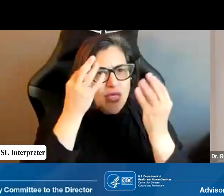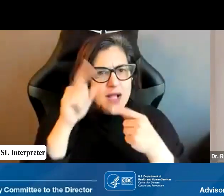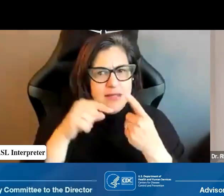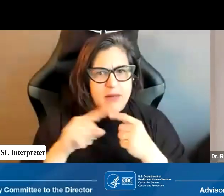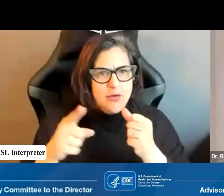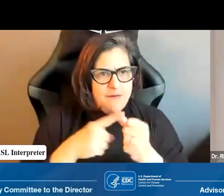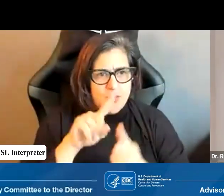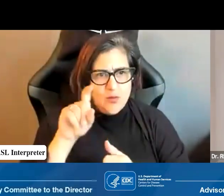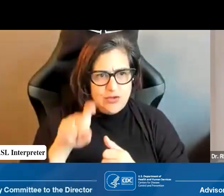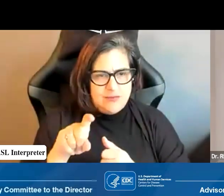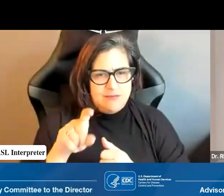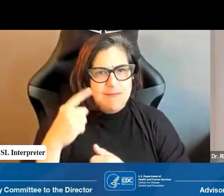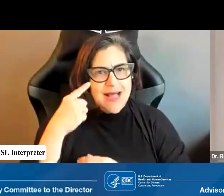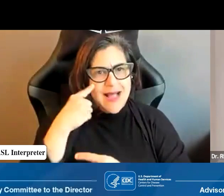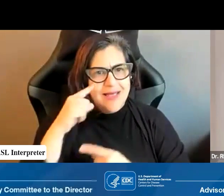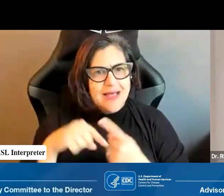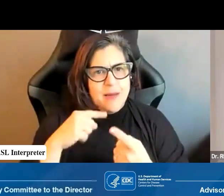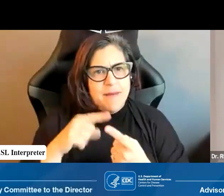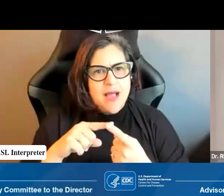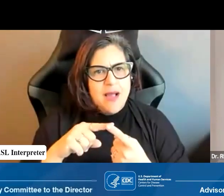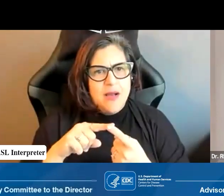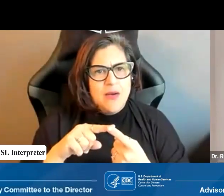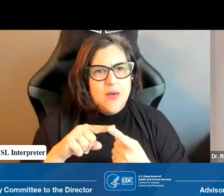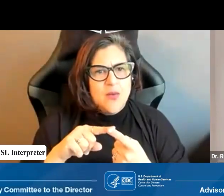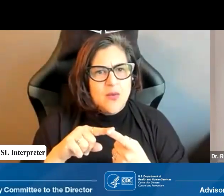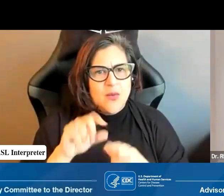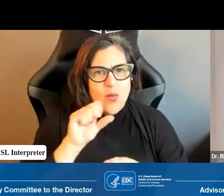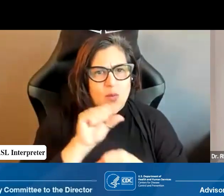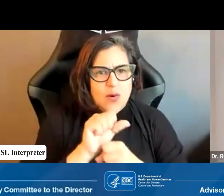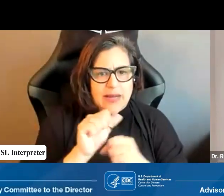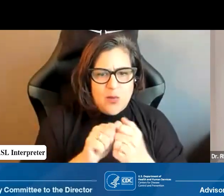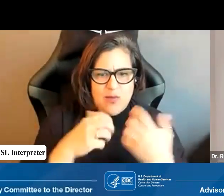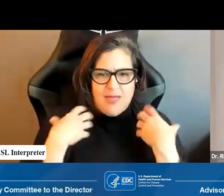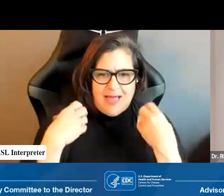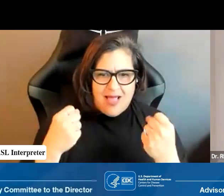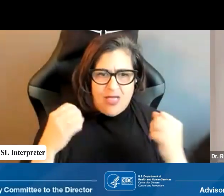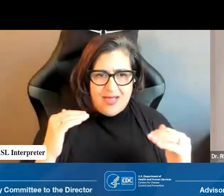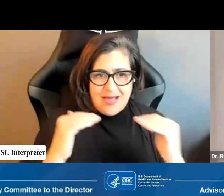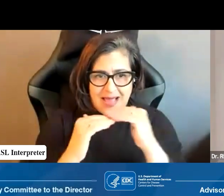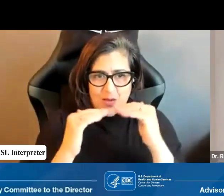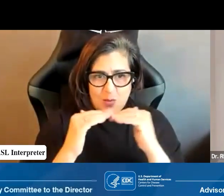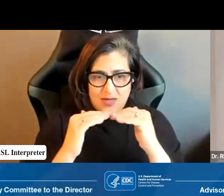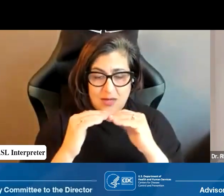I think about when in work with health equity with organizations where are the sort